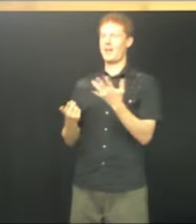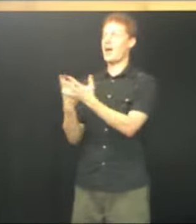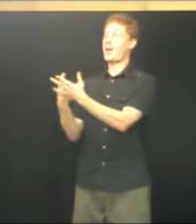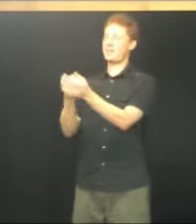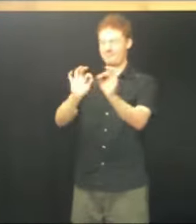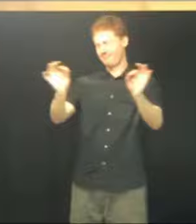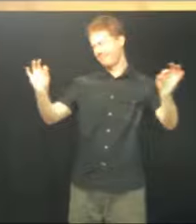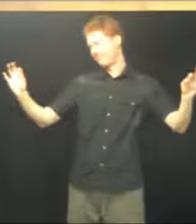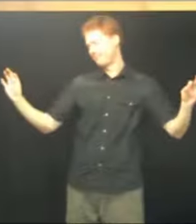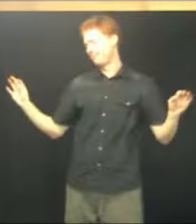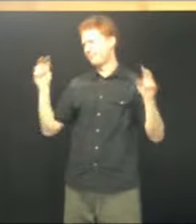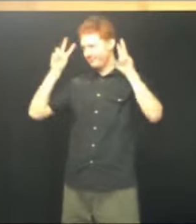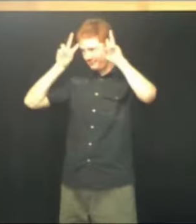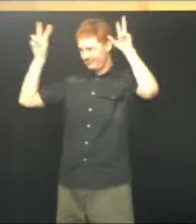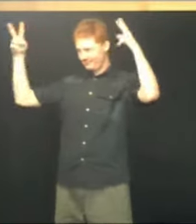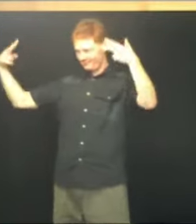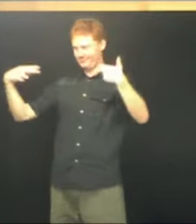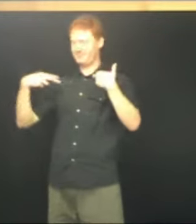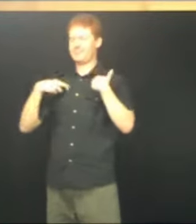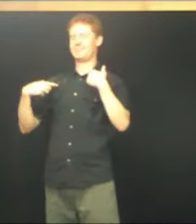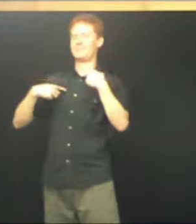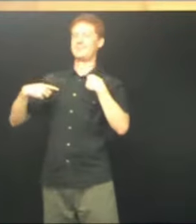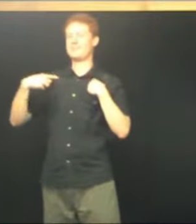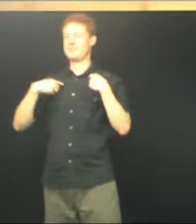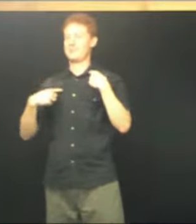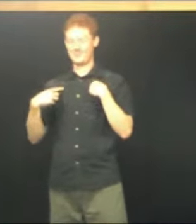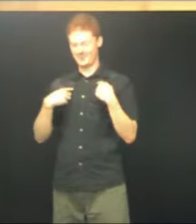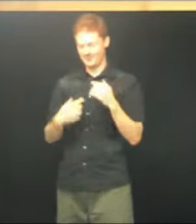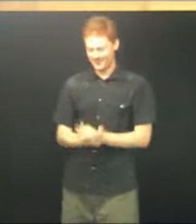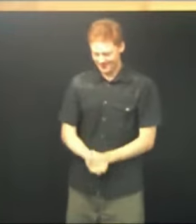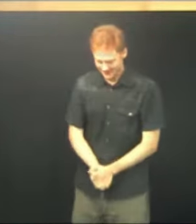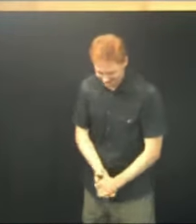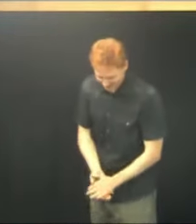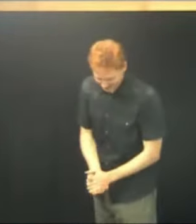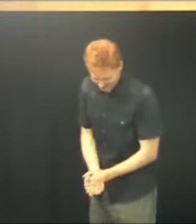me me me me me